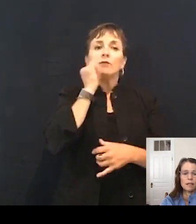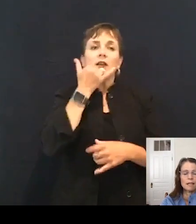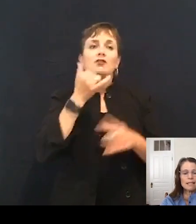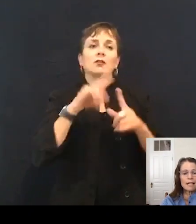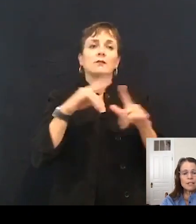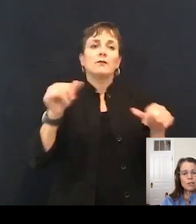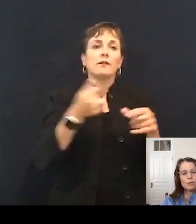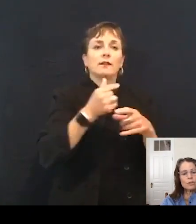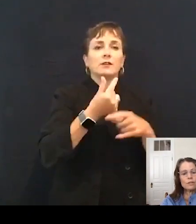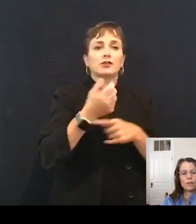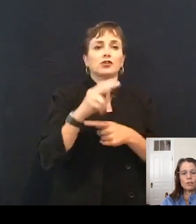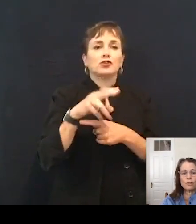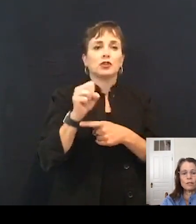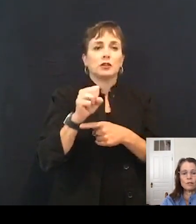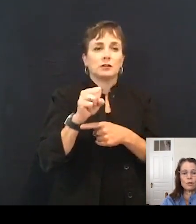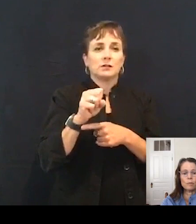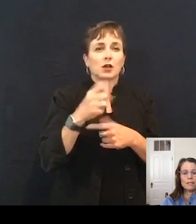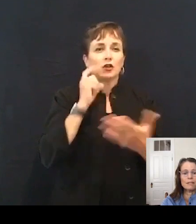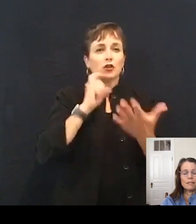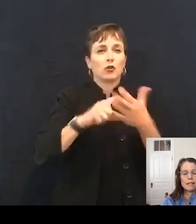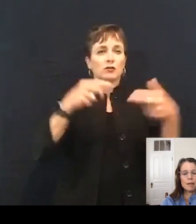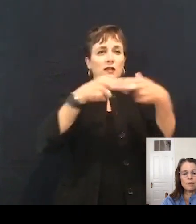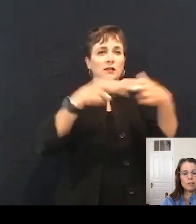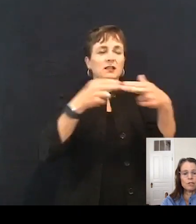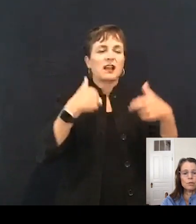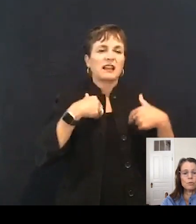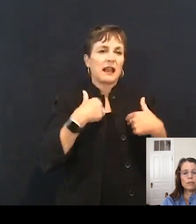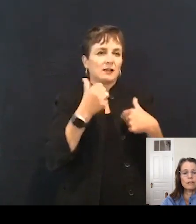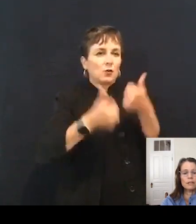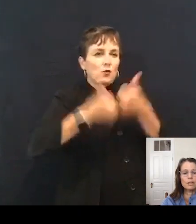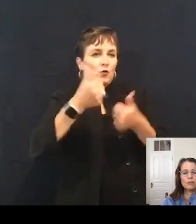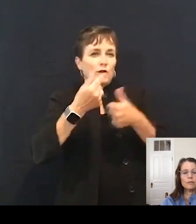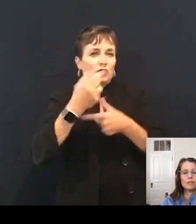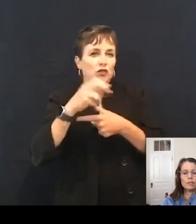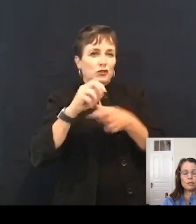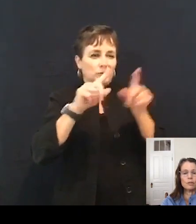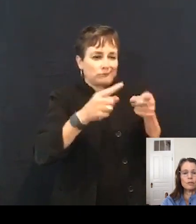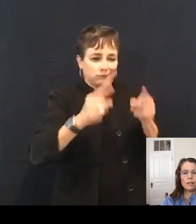A diagnosis of Usher syndrome is established with clinical features,